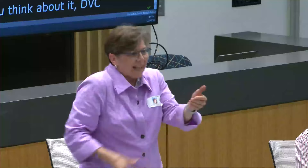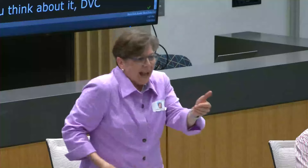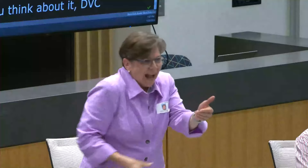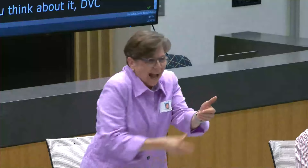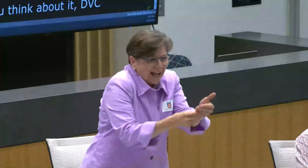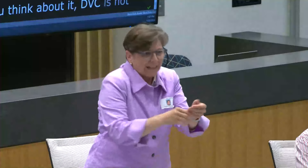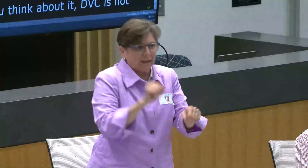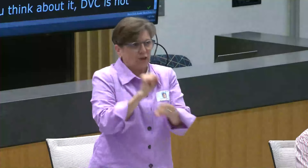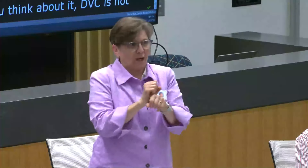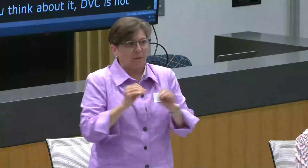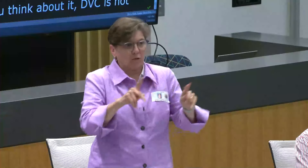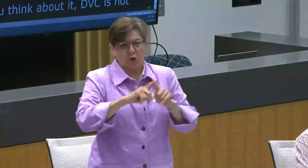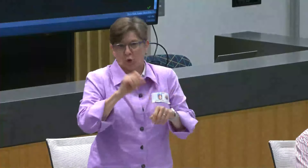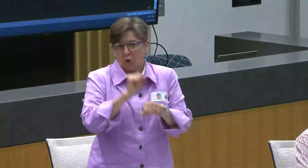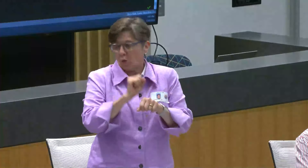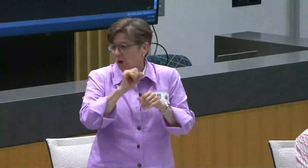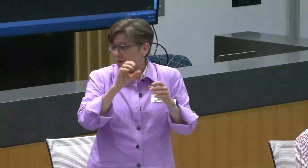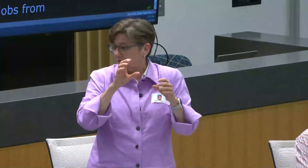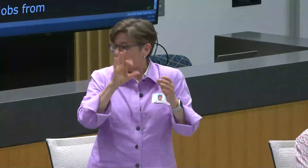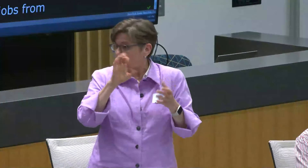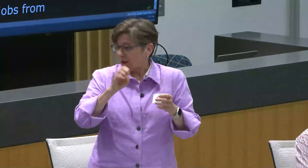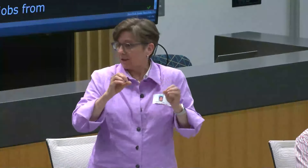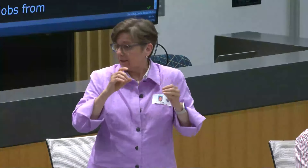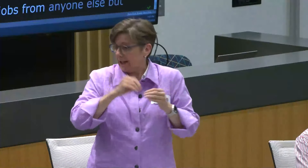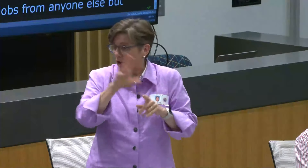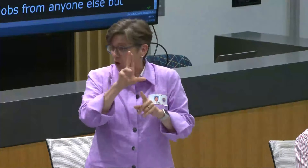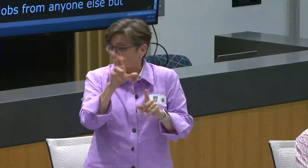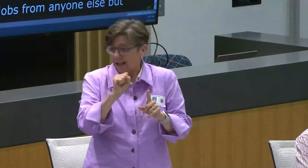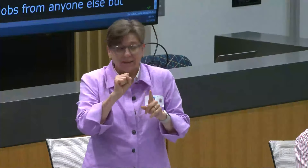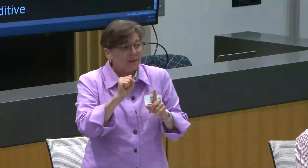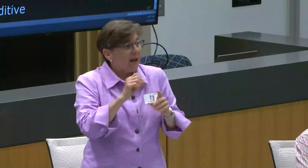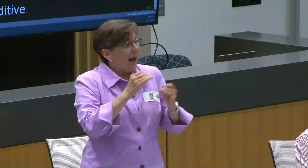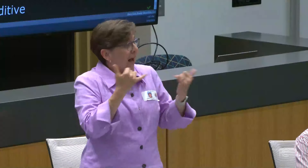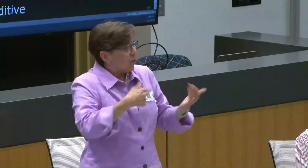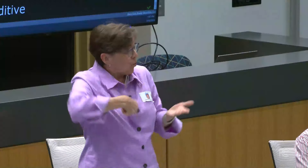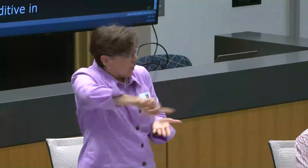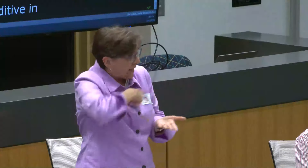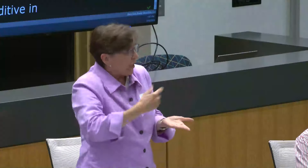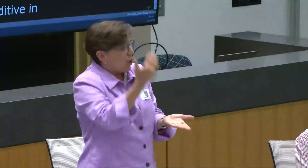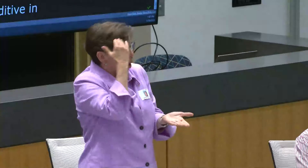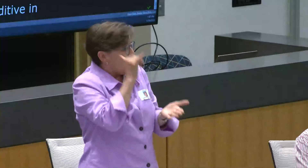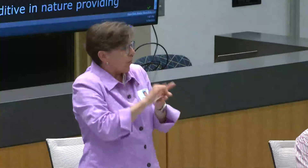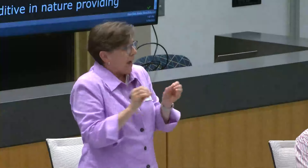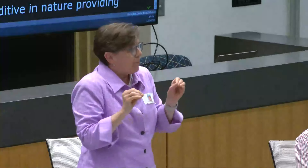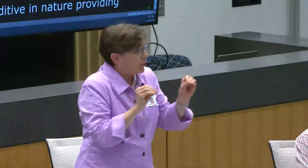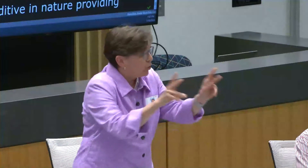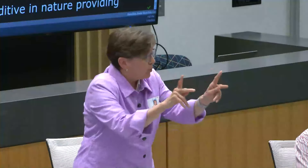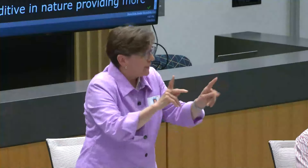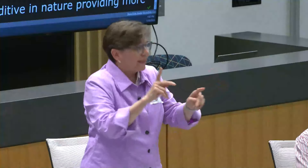IS AROUND THE FACT THAT WE ARE ADDING OPPORTUNITIES FOR DEAF PEOPLE TO JOIN THE WORKFORCE. I MEAN, IF YOU THINK ABOUT